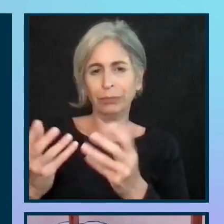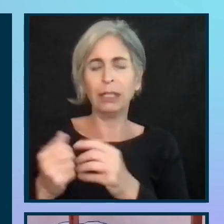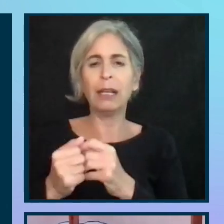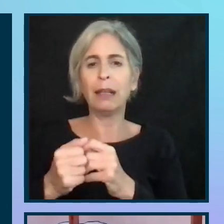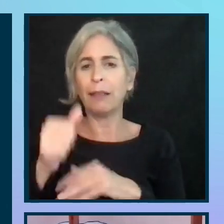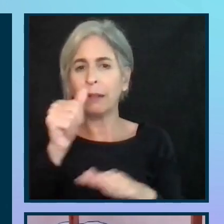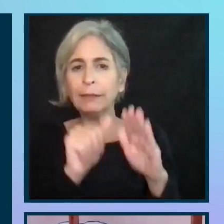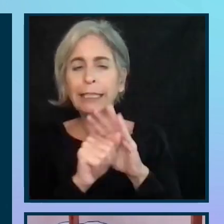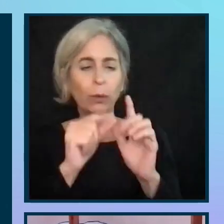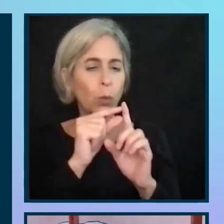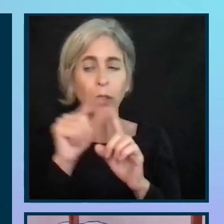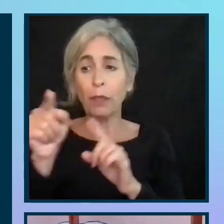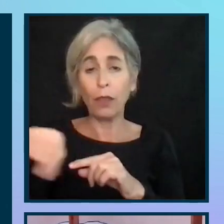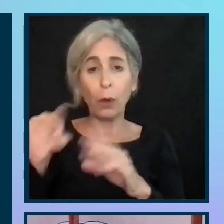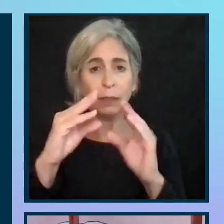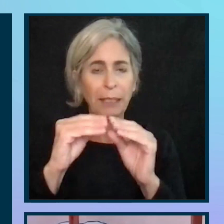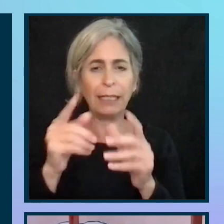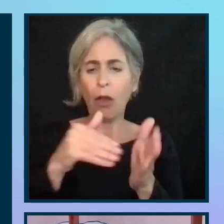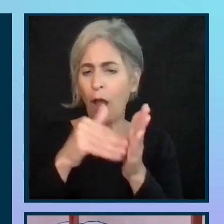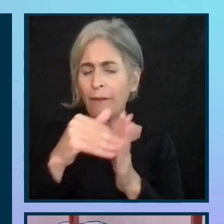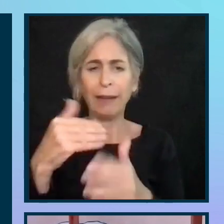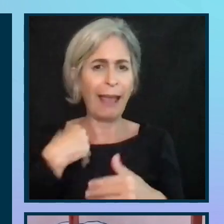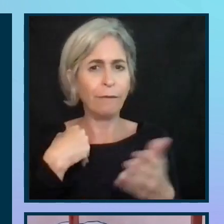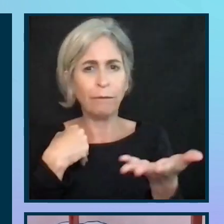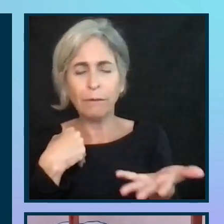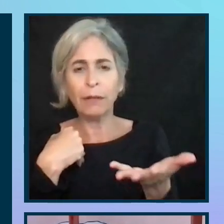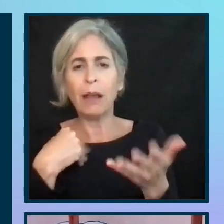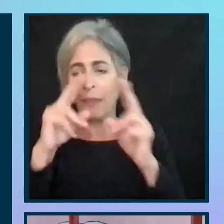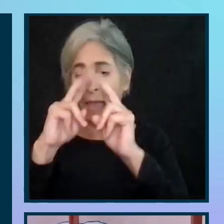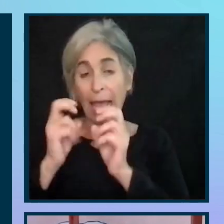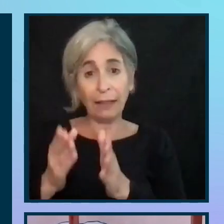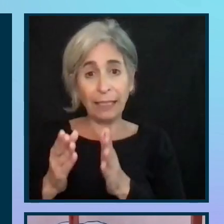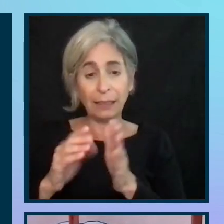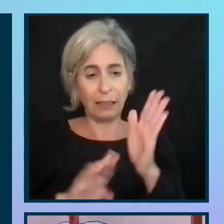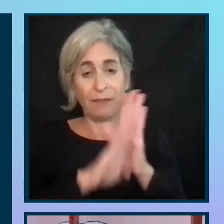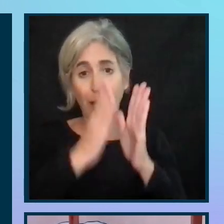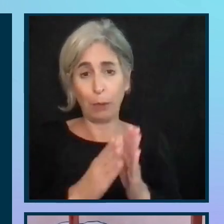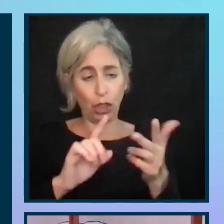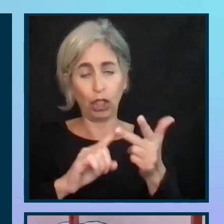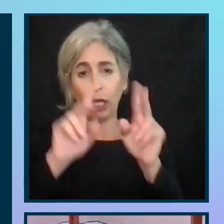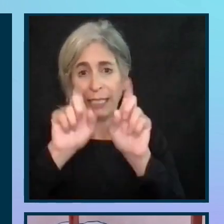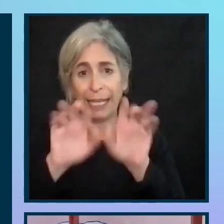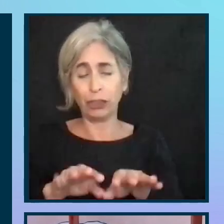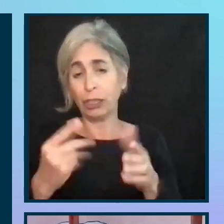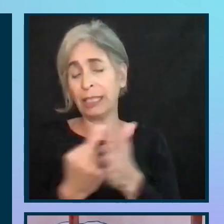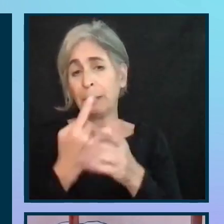In those meetings, you often get the analyst, a developer, a tester, and sometimes a product owner in the same room.